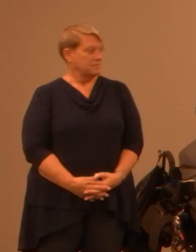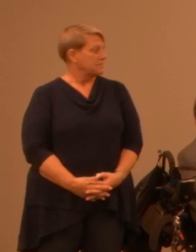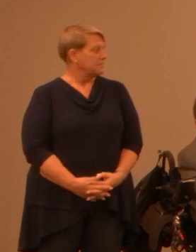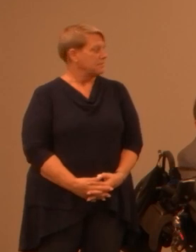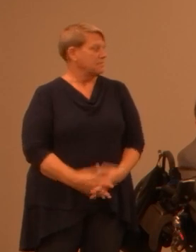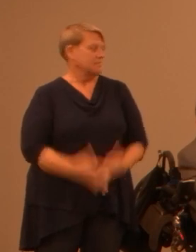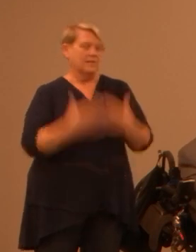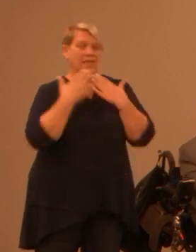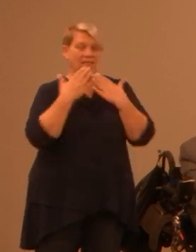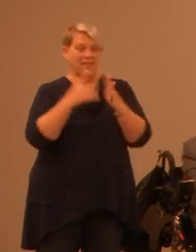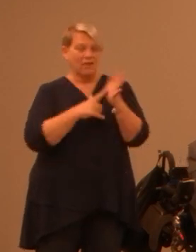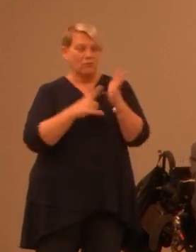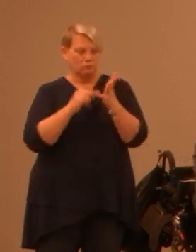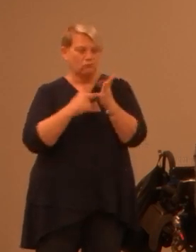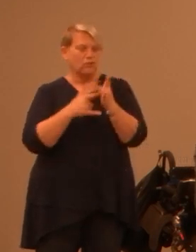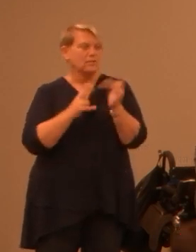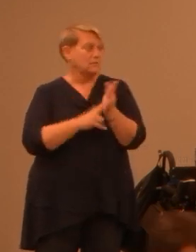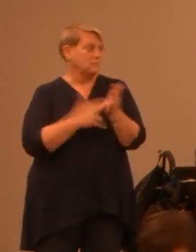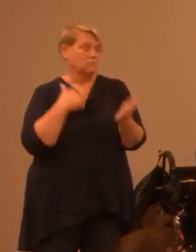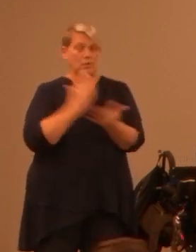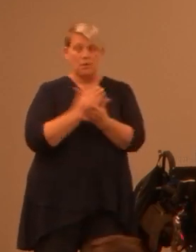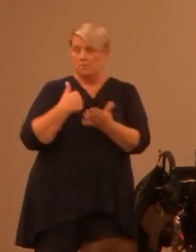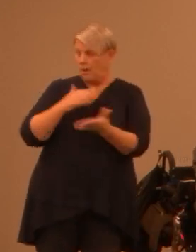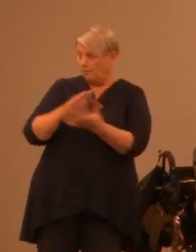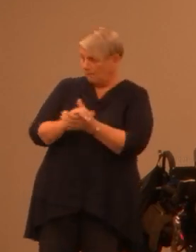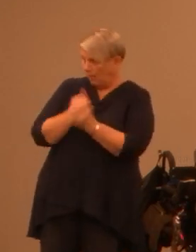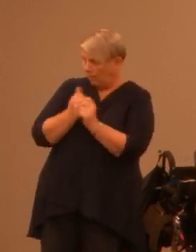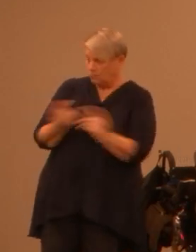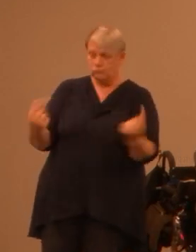Thank you, Justin. And it is absolutely my pleasure to be here tonight and to